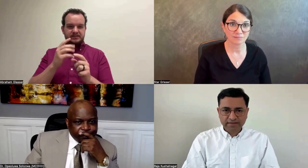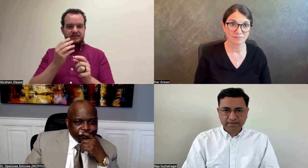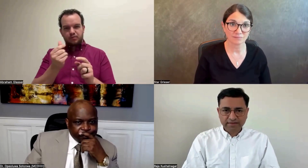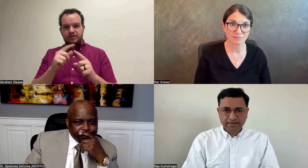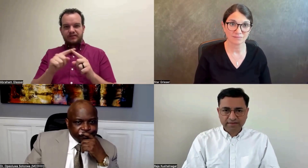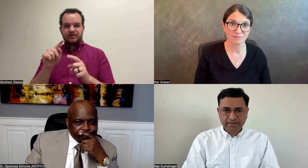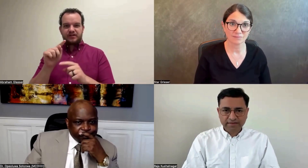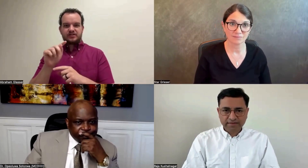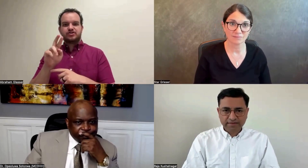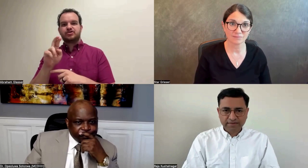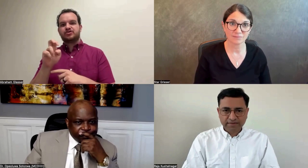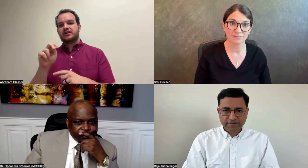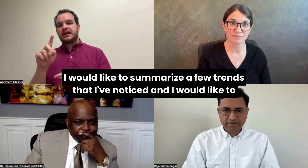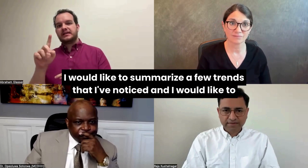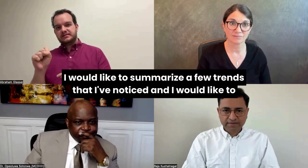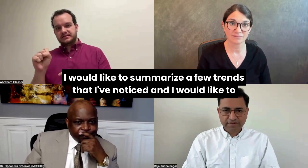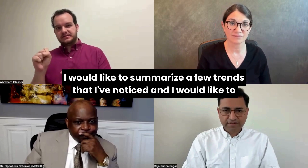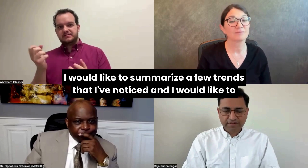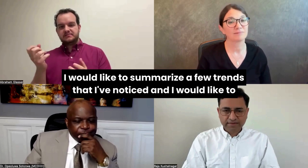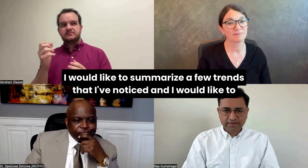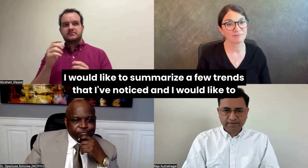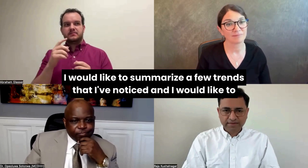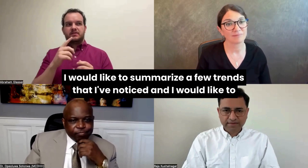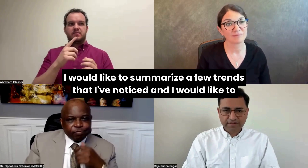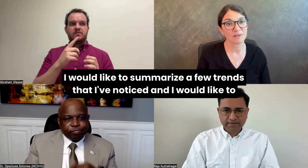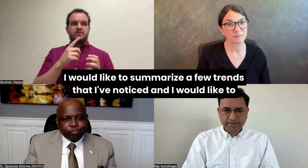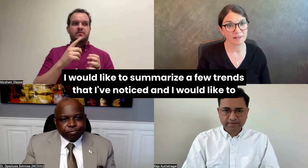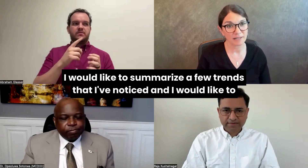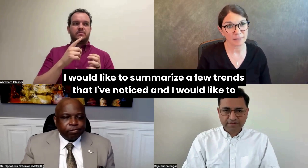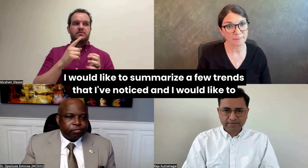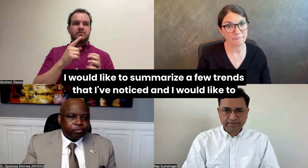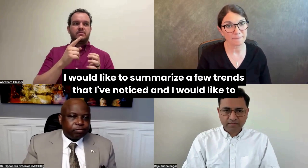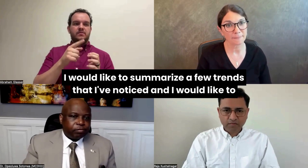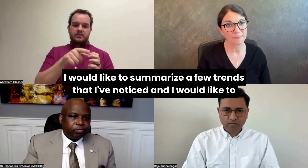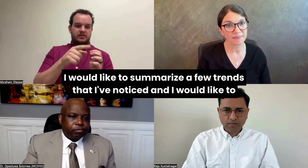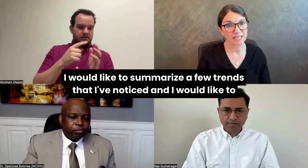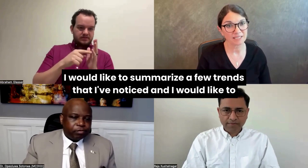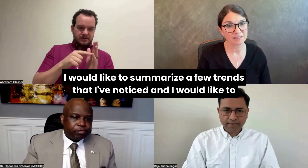I would like to summarize a few trends that I've noticed and I would like to